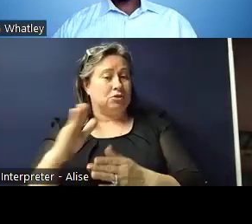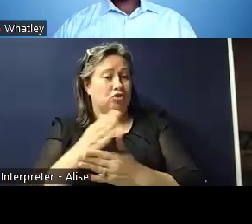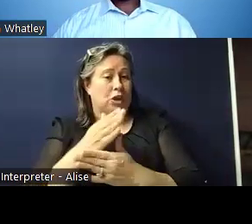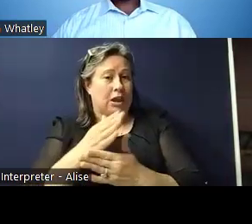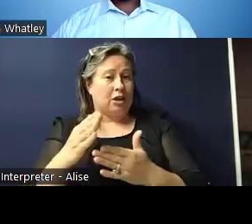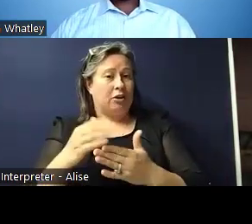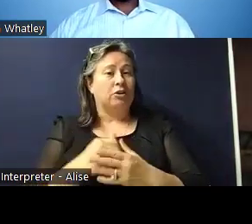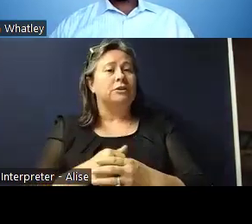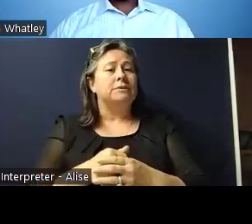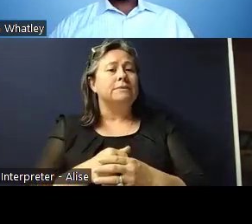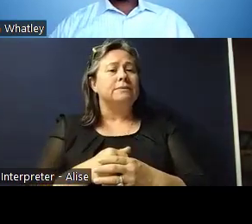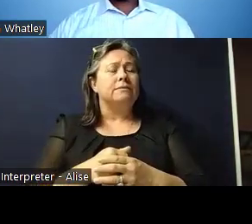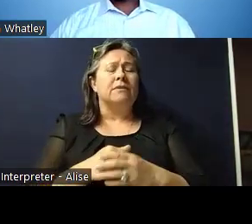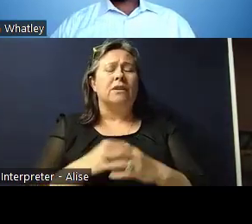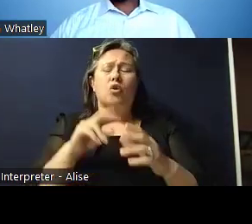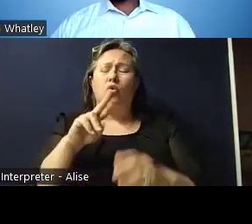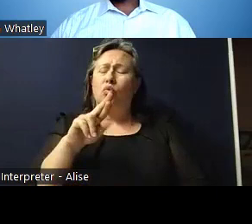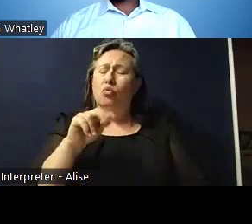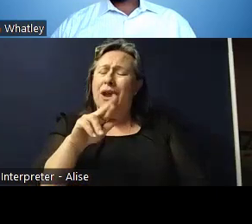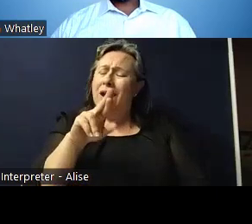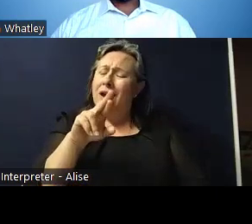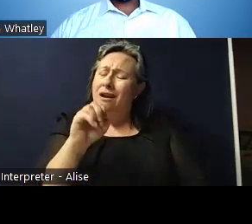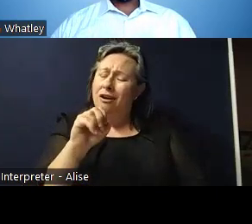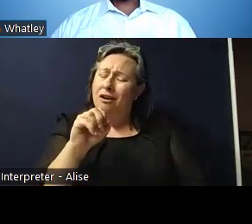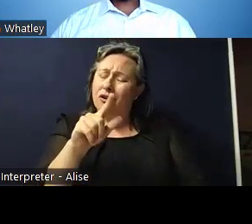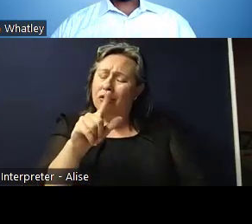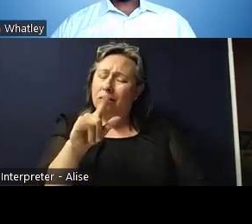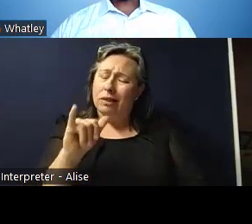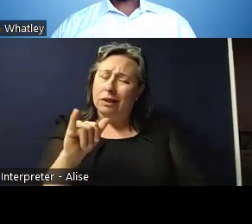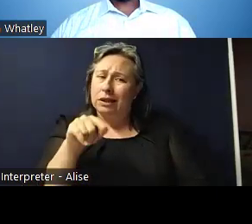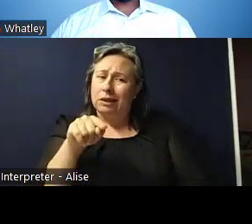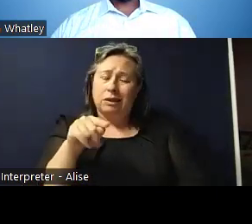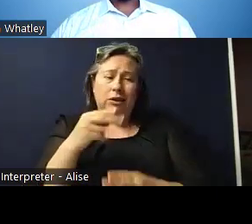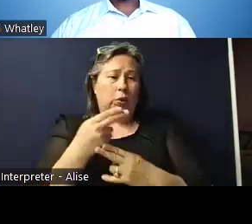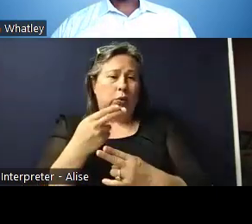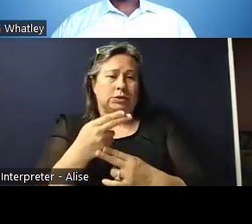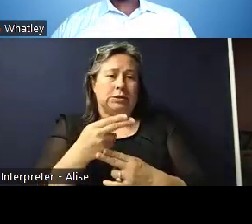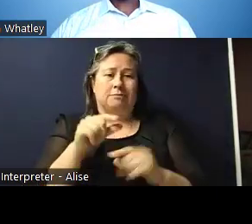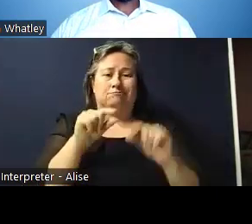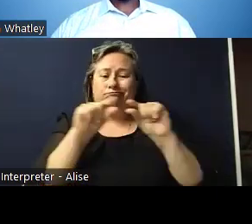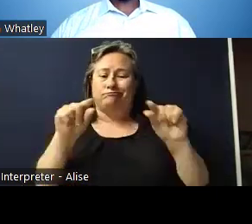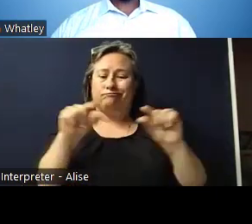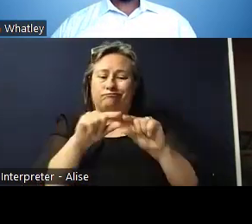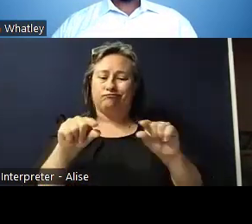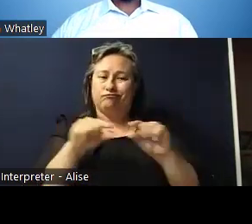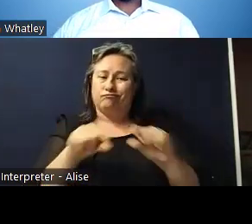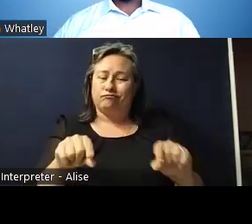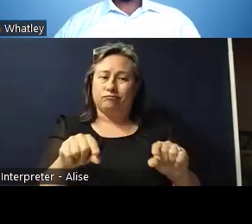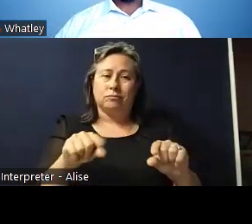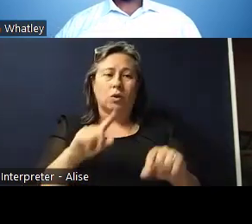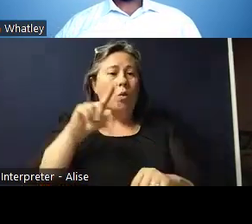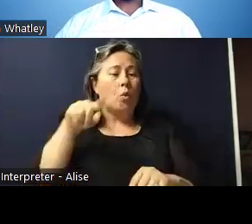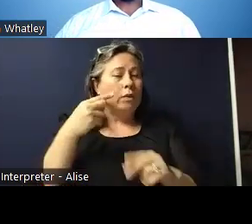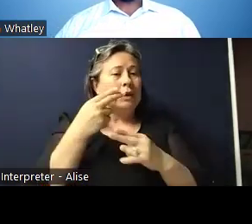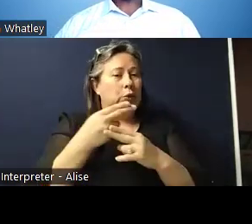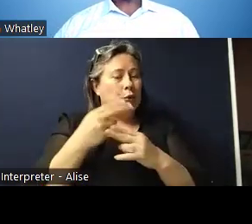extremely rarely used fields on the FFR. It's only used in the rare circumstances